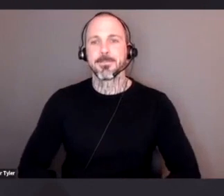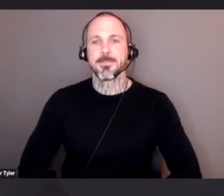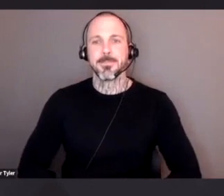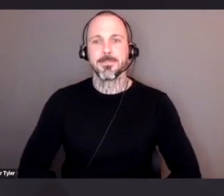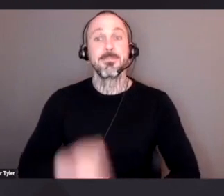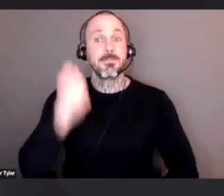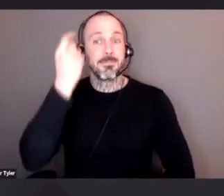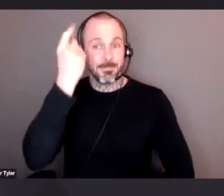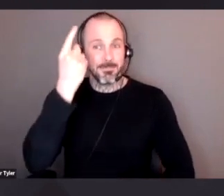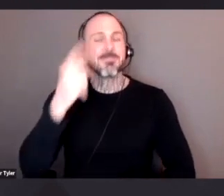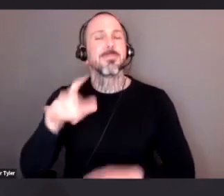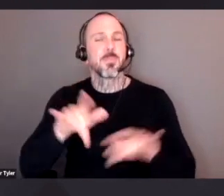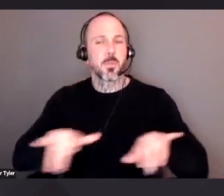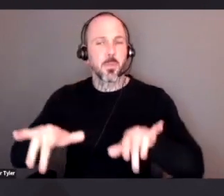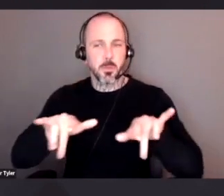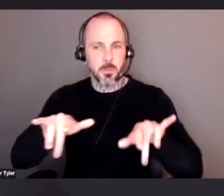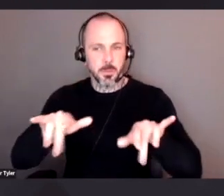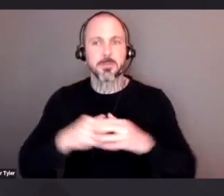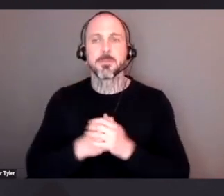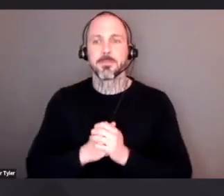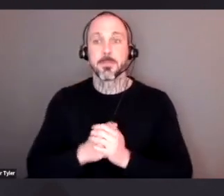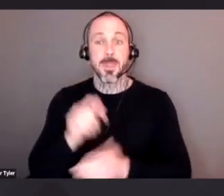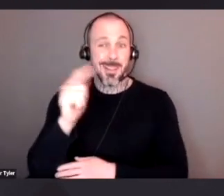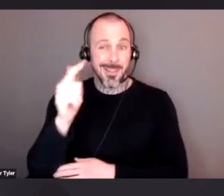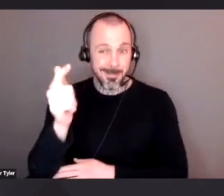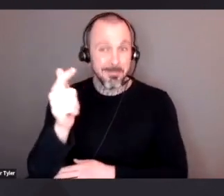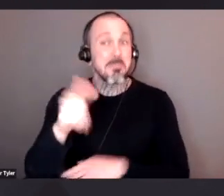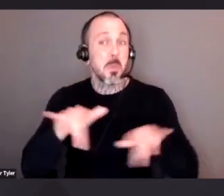A version of the recording with French captioning will be shared at a later date.